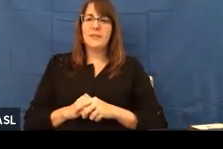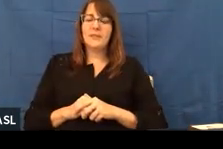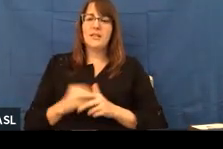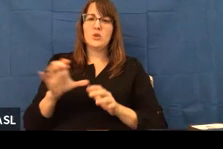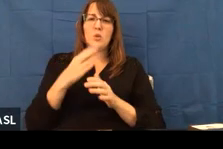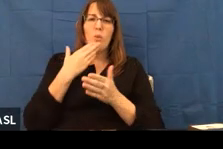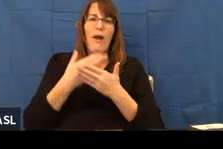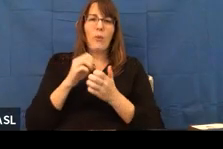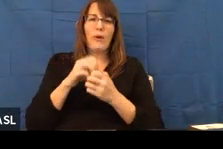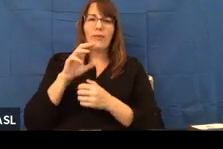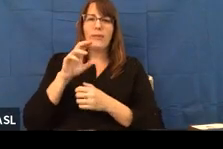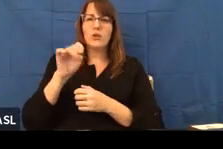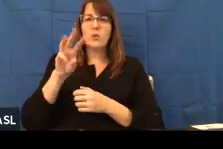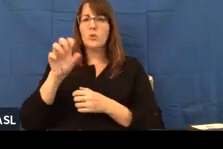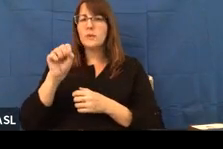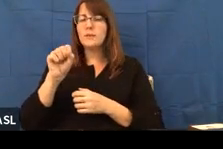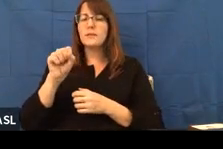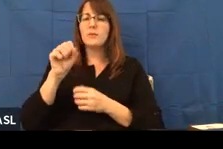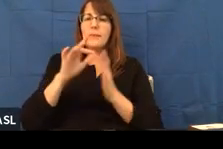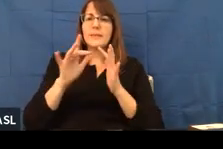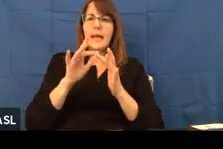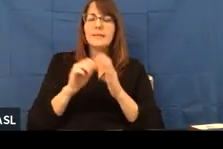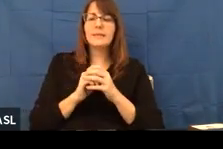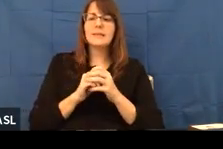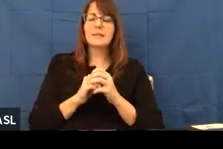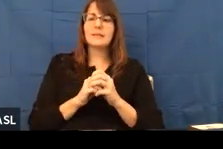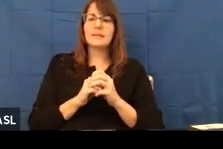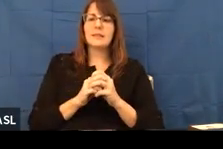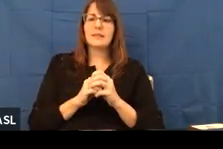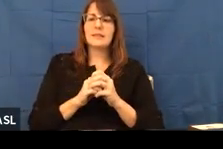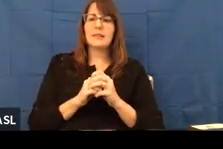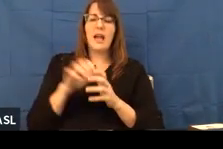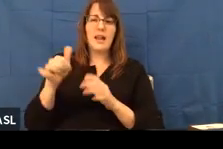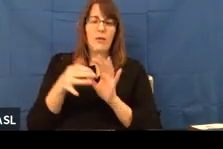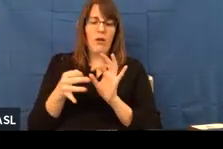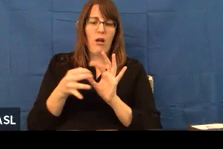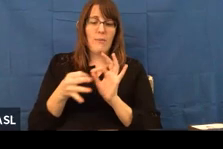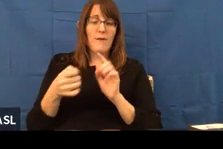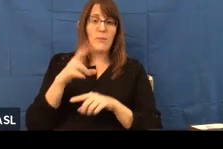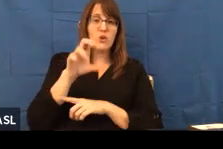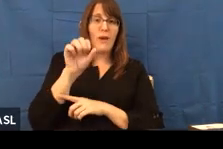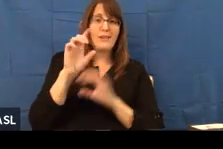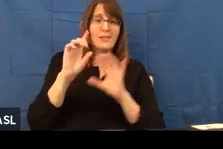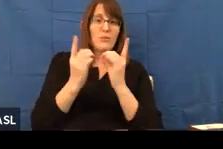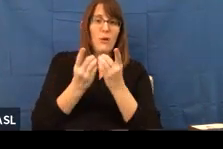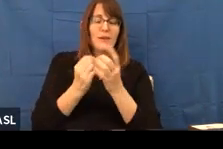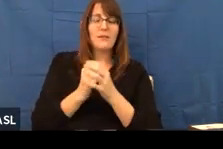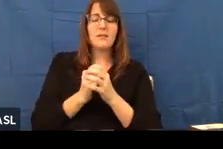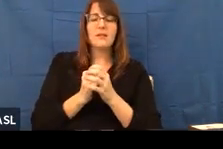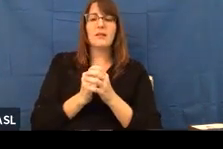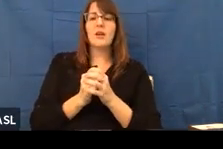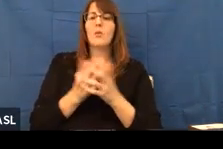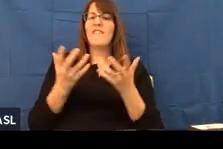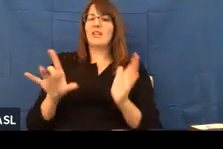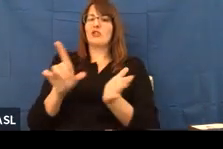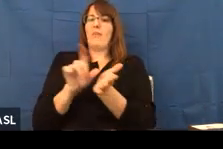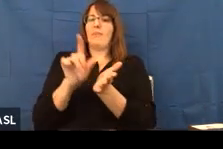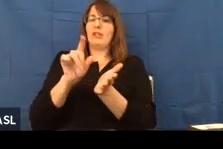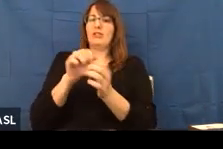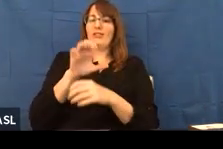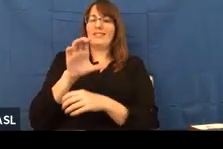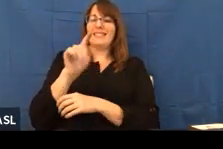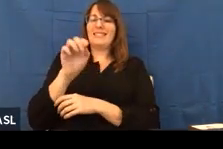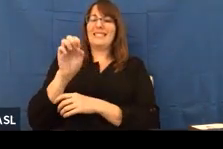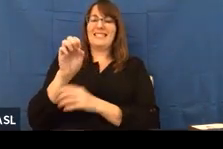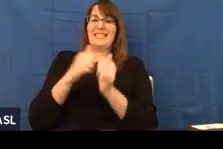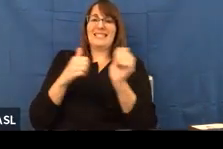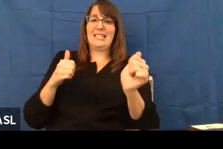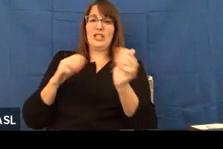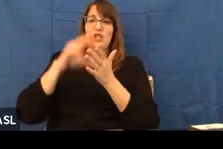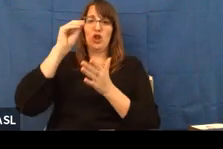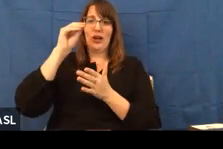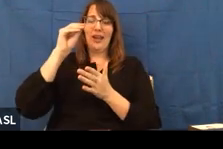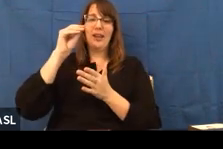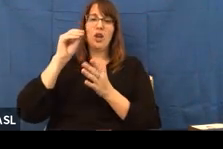Allison Frenzel : Another comment from tag the US Dipper. Oh yes, I'm the US Department of budget and we put we published this in our CTE distance learning newsletter last month, so we will share those out in a second.